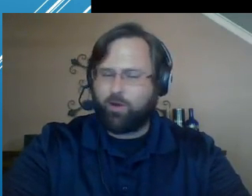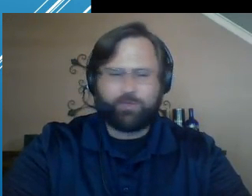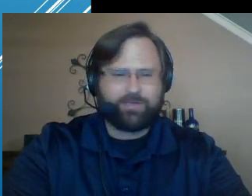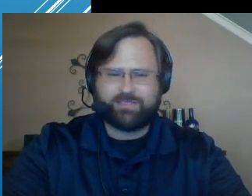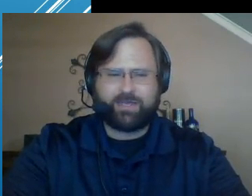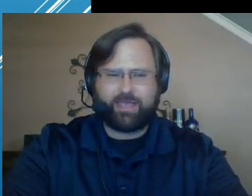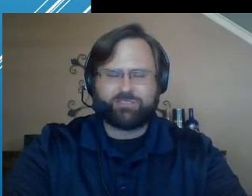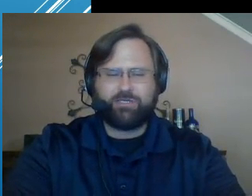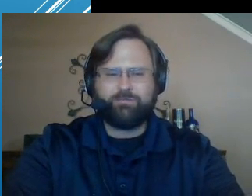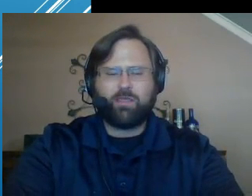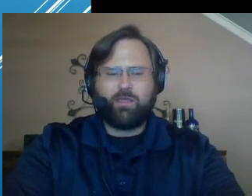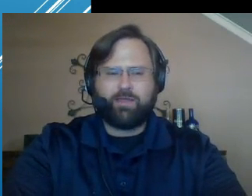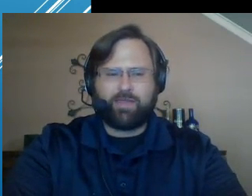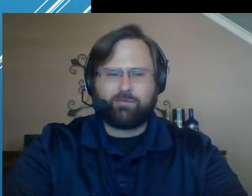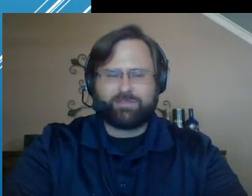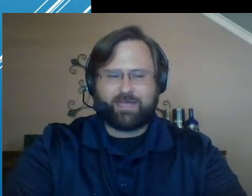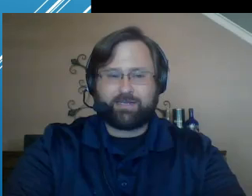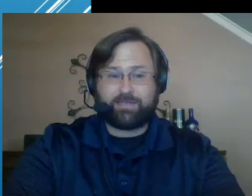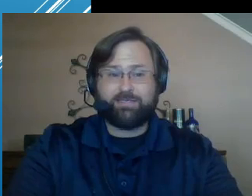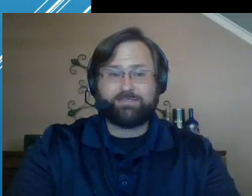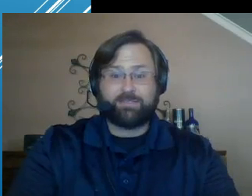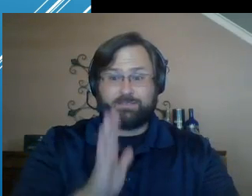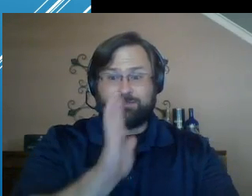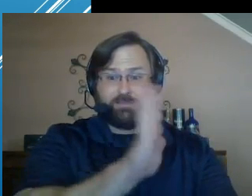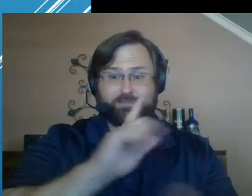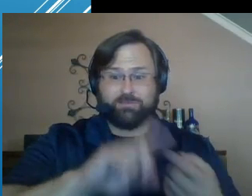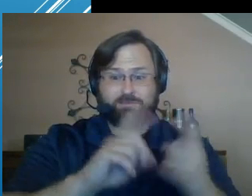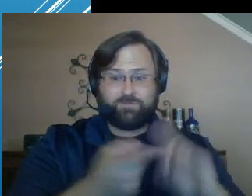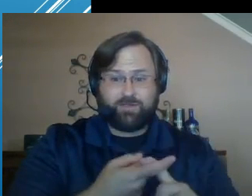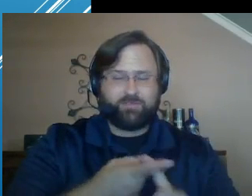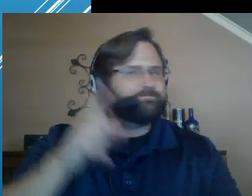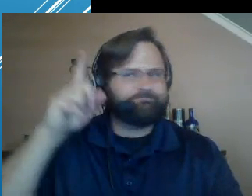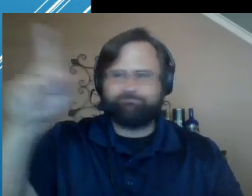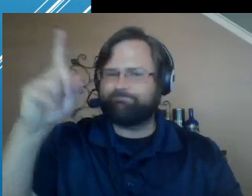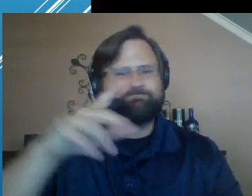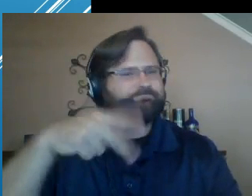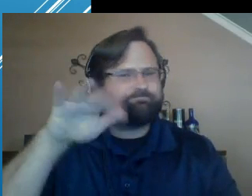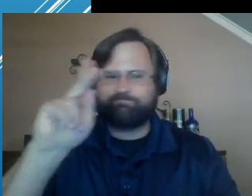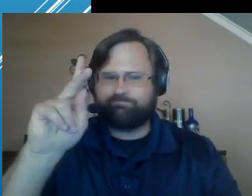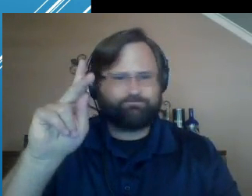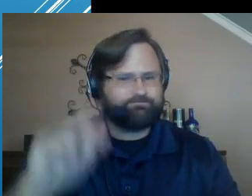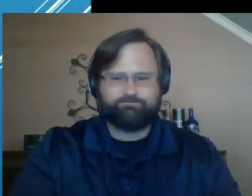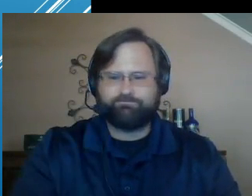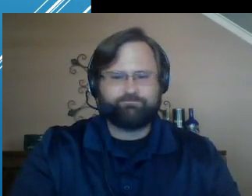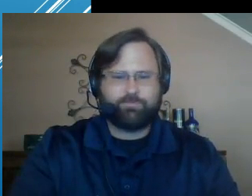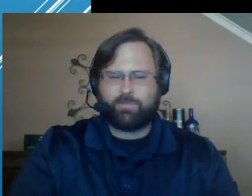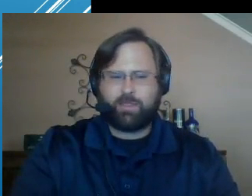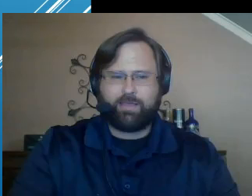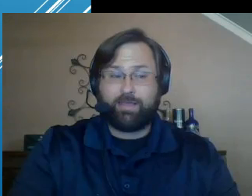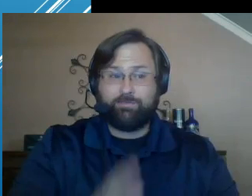park because the negation and that would be signed like this again